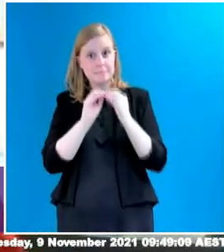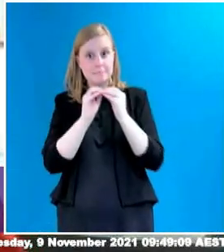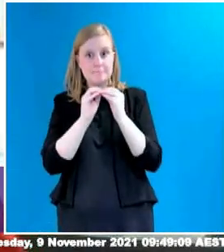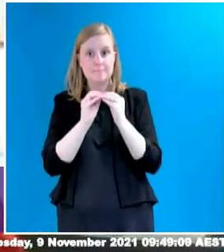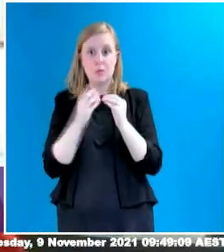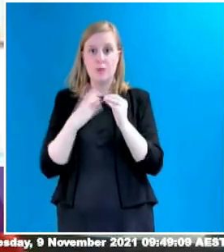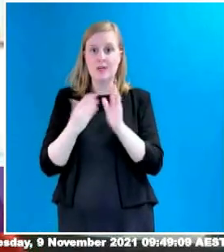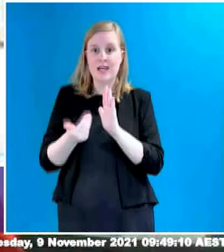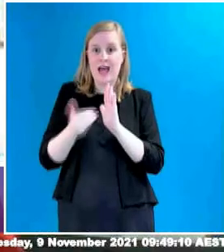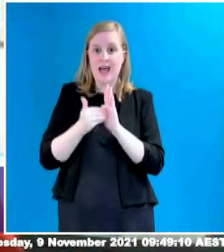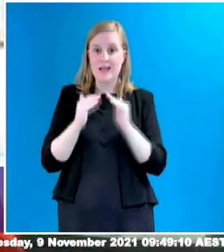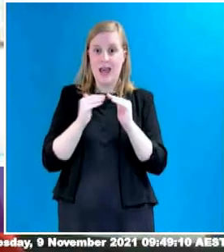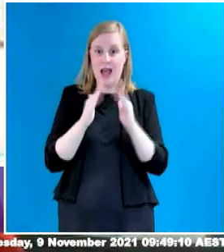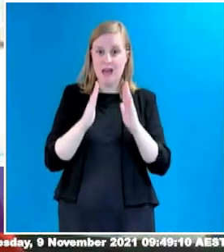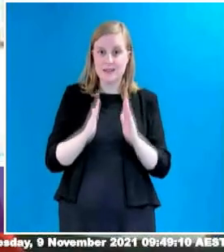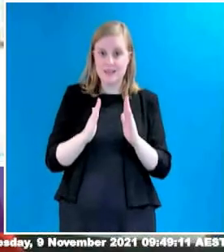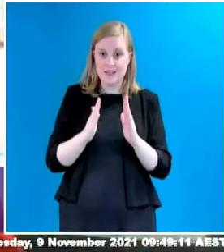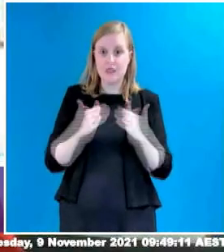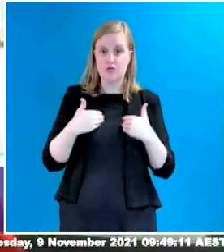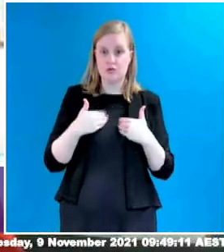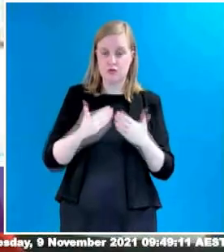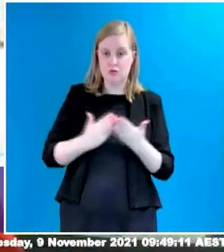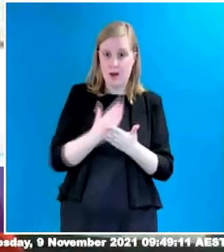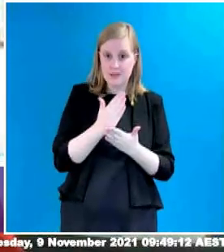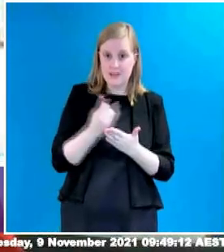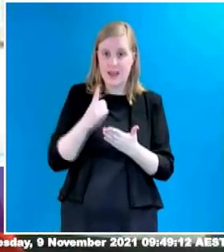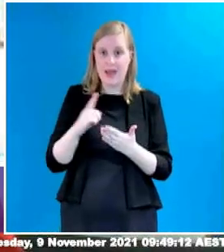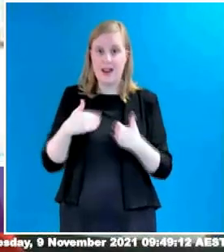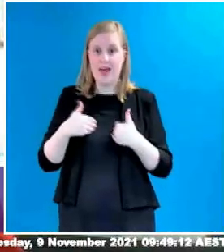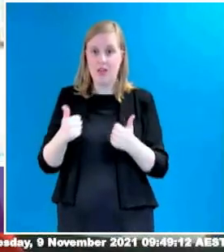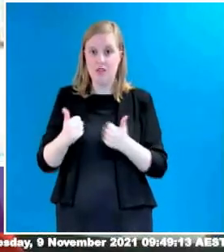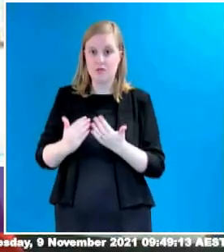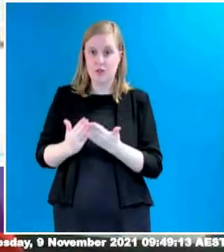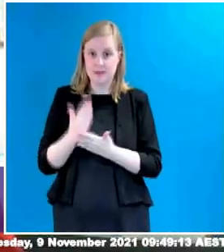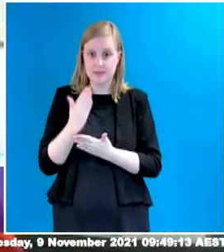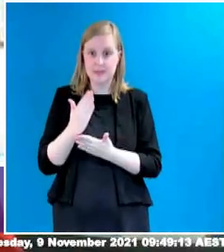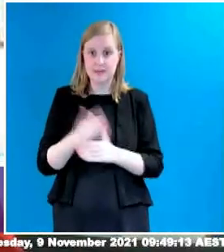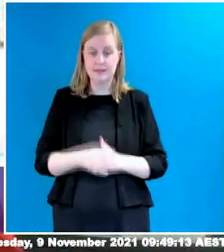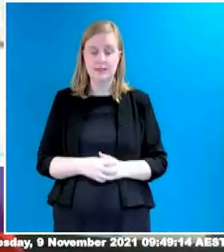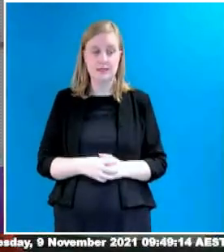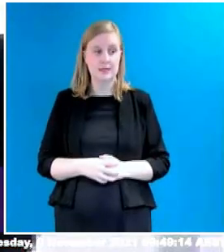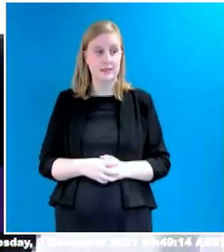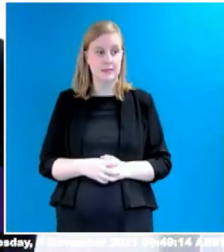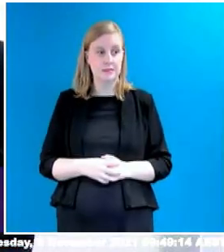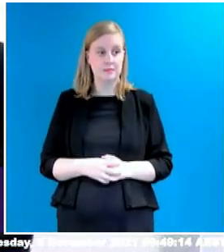we would prioritise. One of the other suggestions or recommendations from the